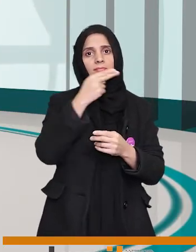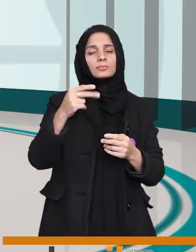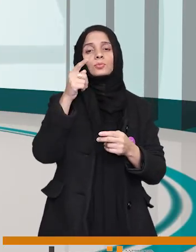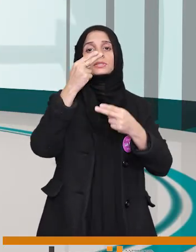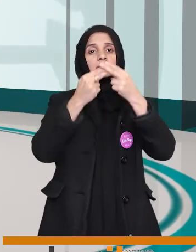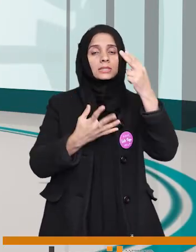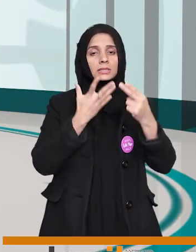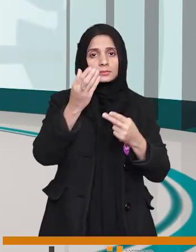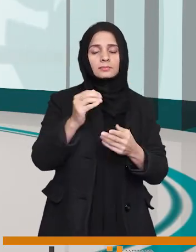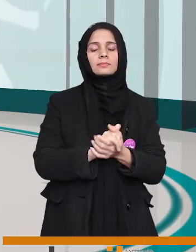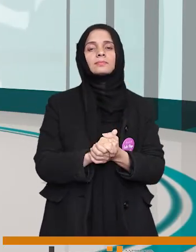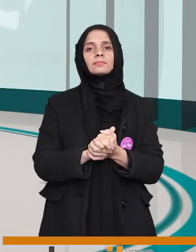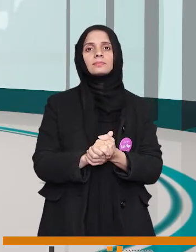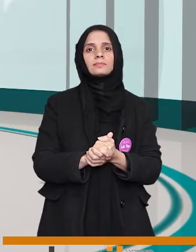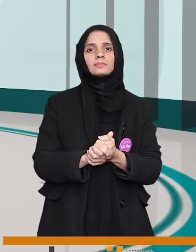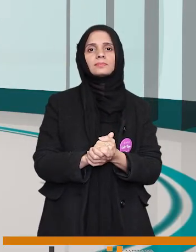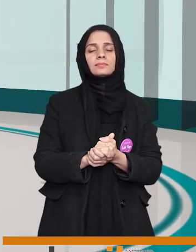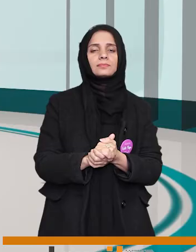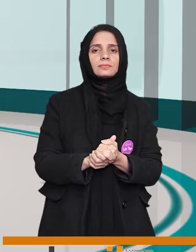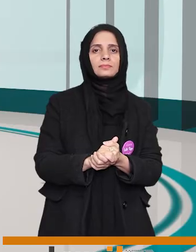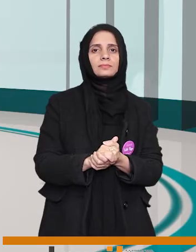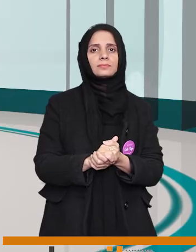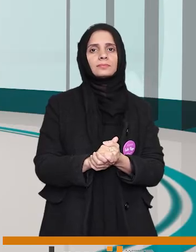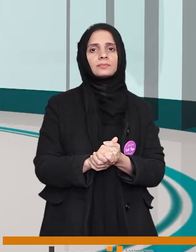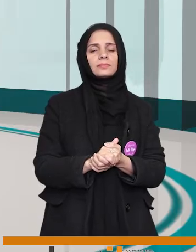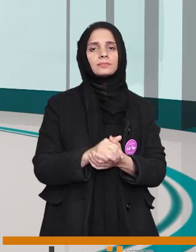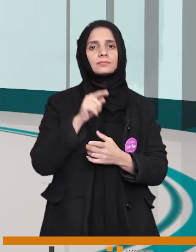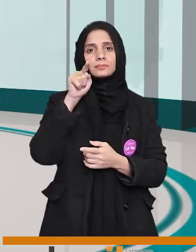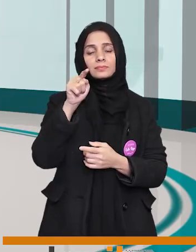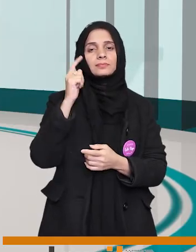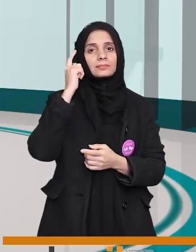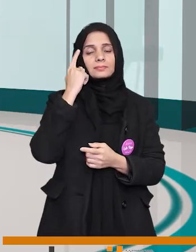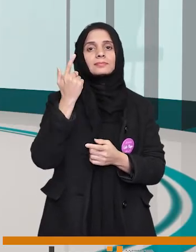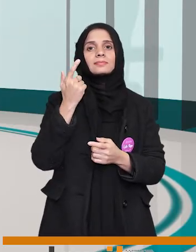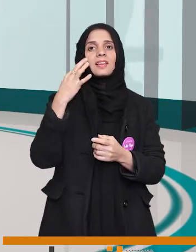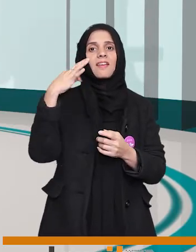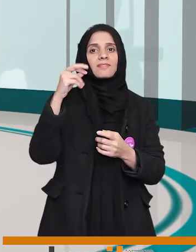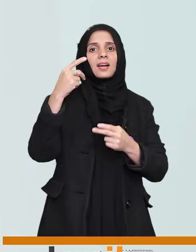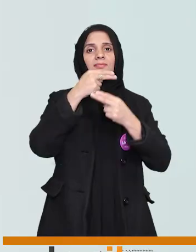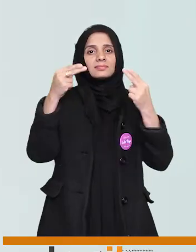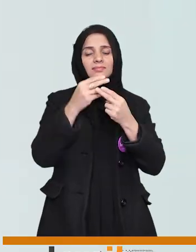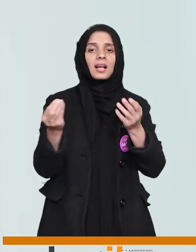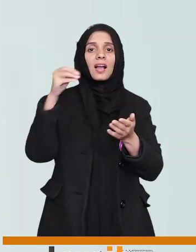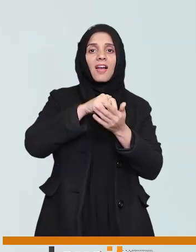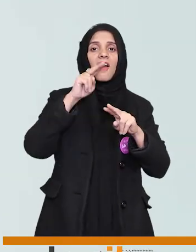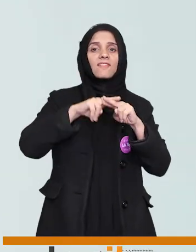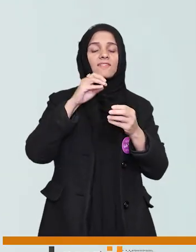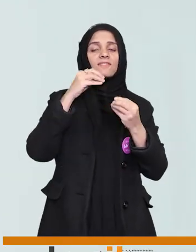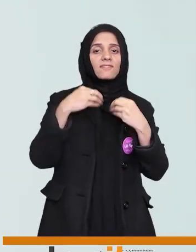and most importantly, how many addon facilities you are offering in this? We will discuss in detail,